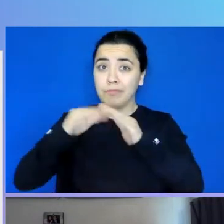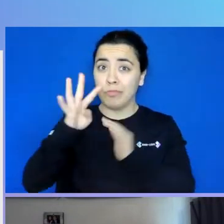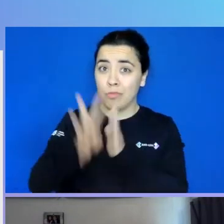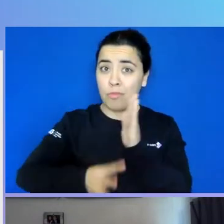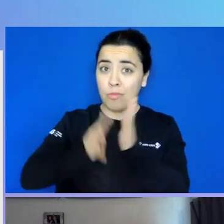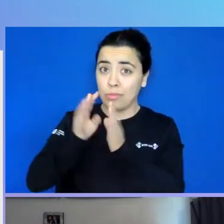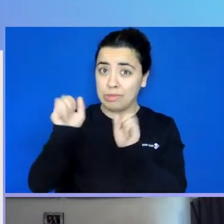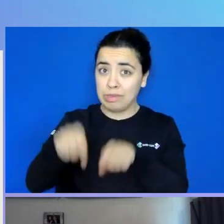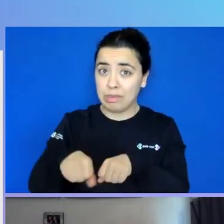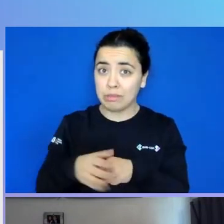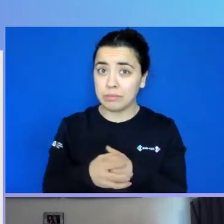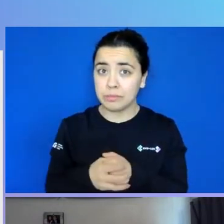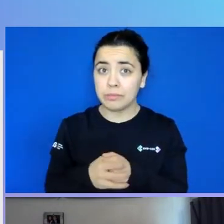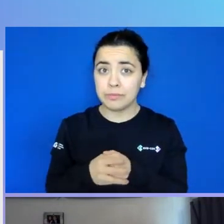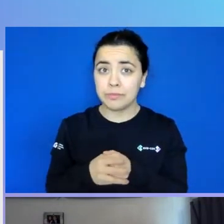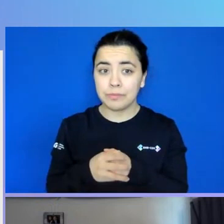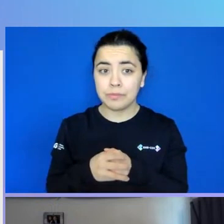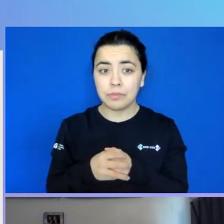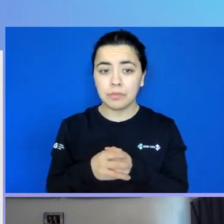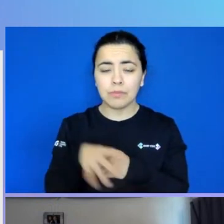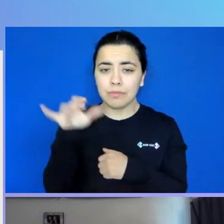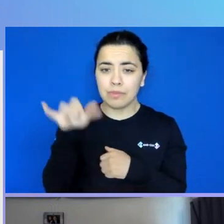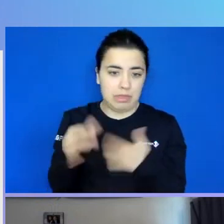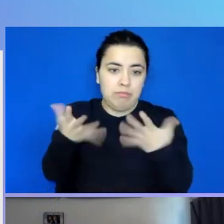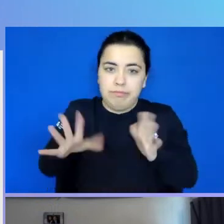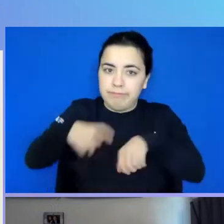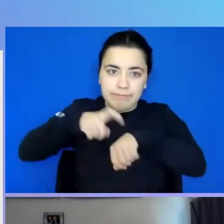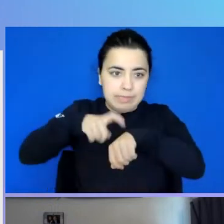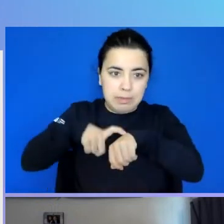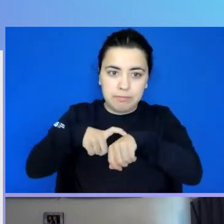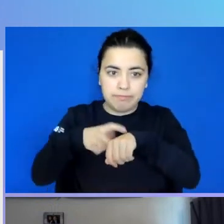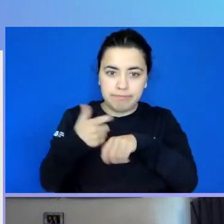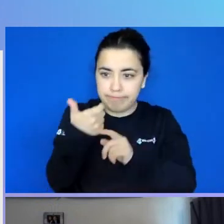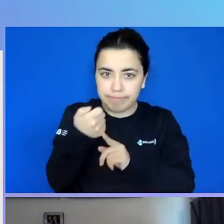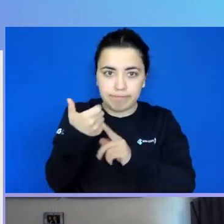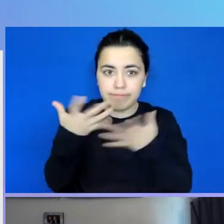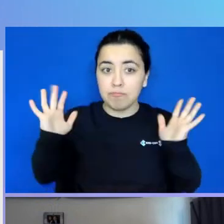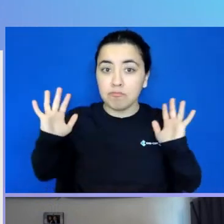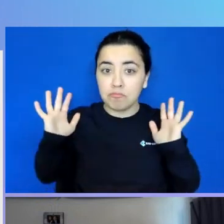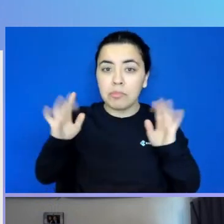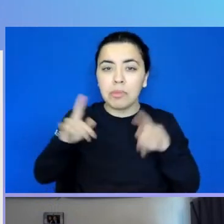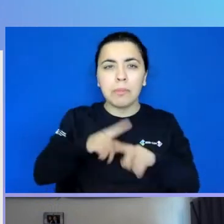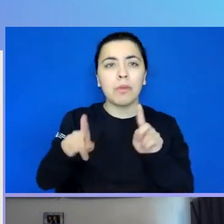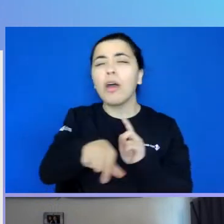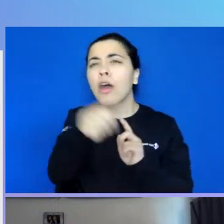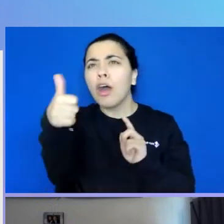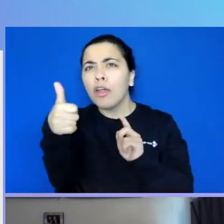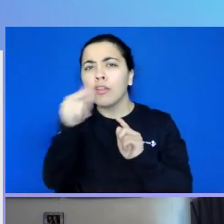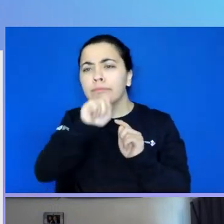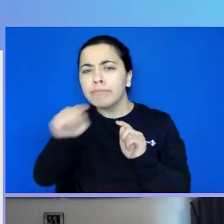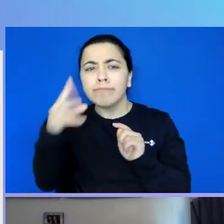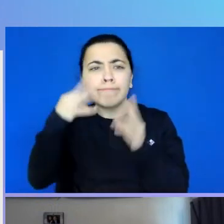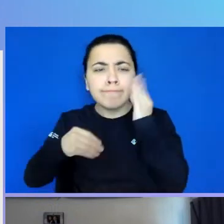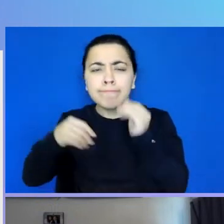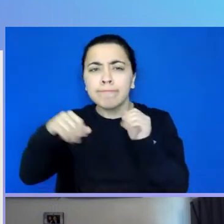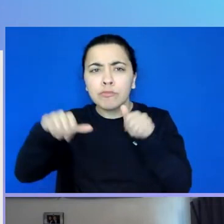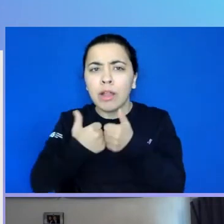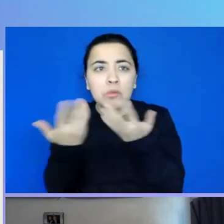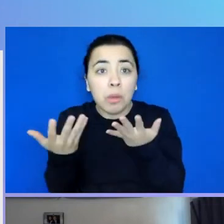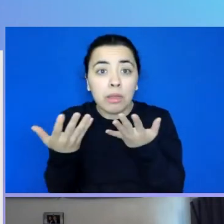hours. So that's just the time. Um, what are some of the other challenges? As Harris mentioned this earlier, before he came to